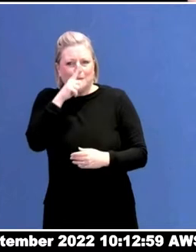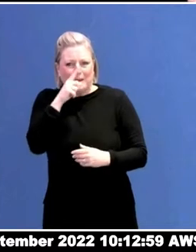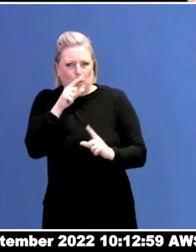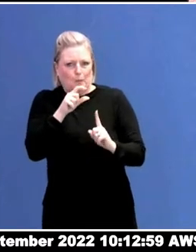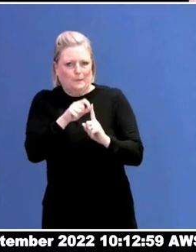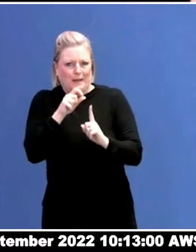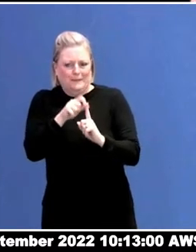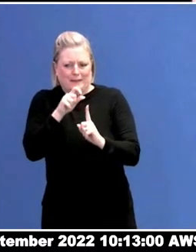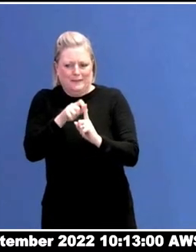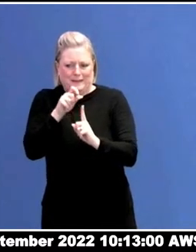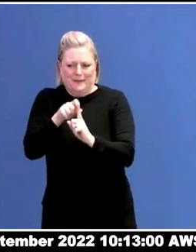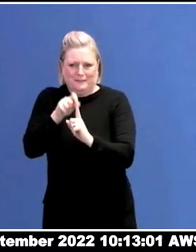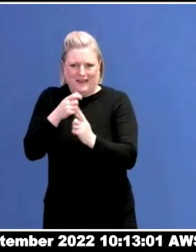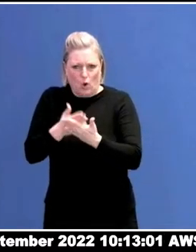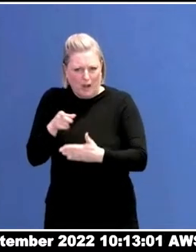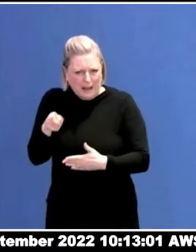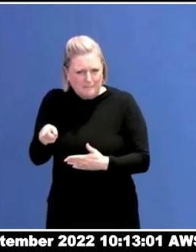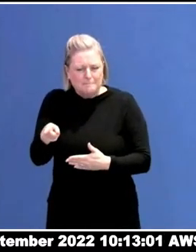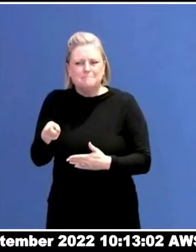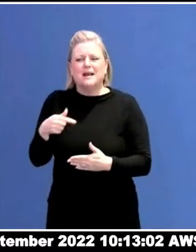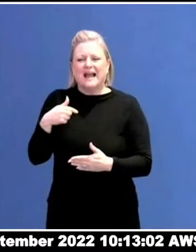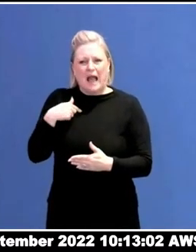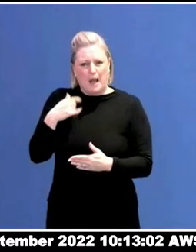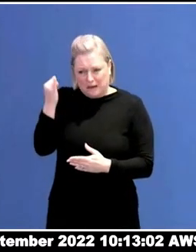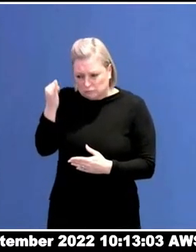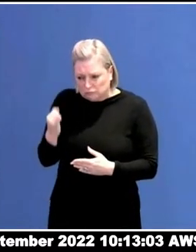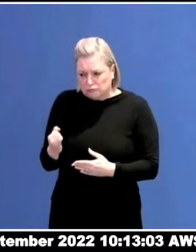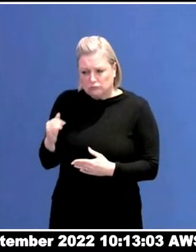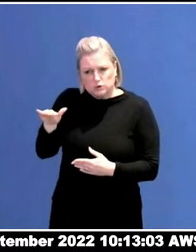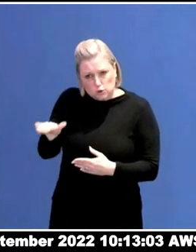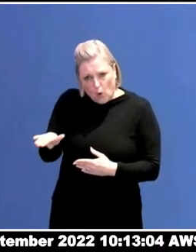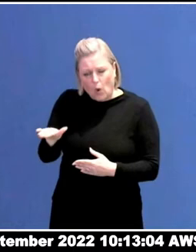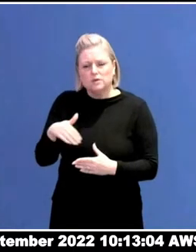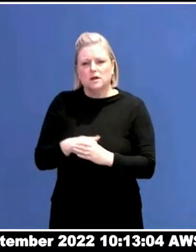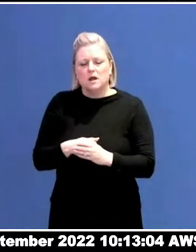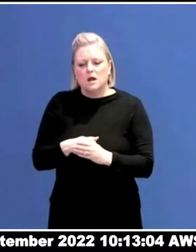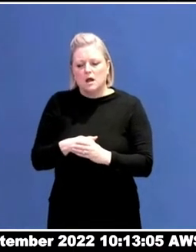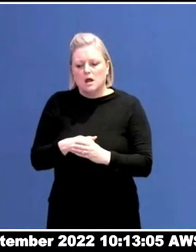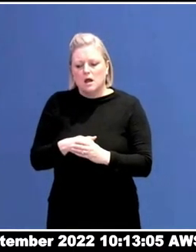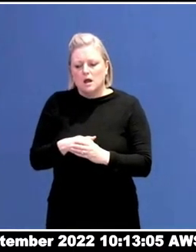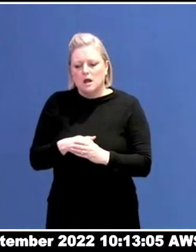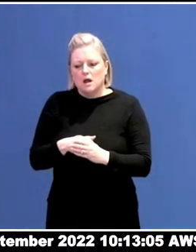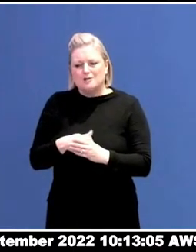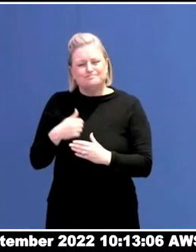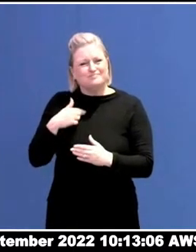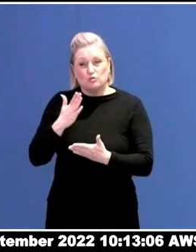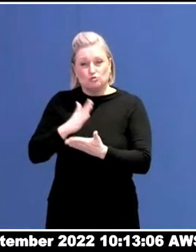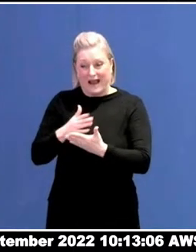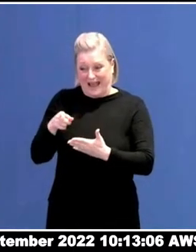and, you know, his small nature, he would then not be able to really look after himself. Yes.